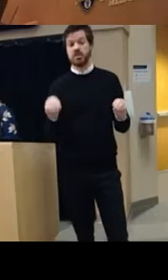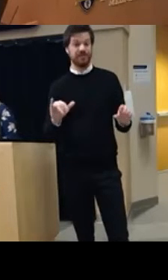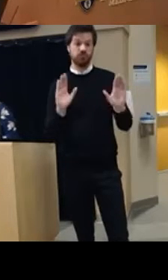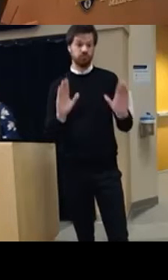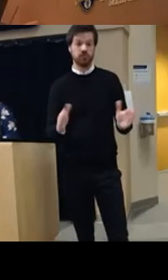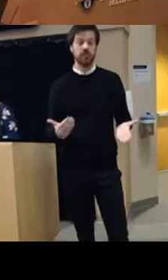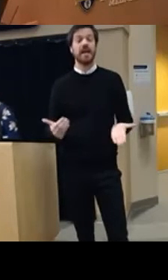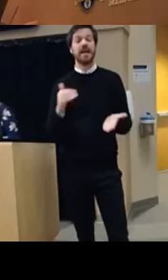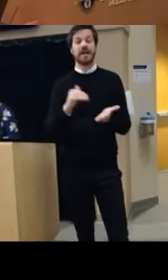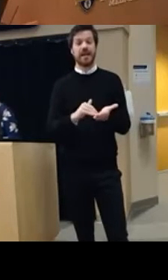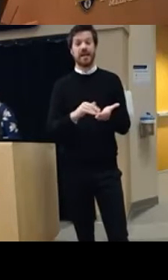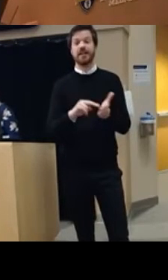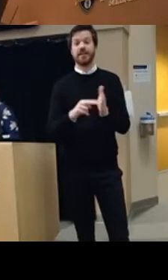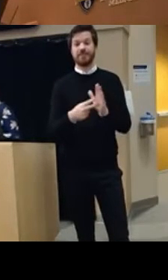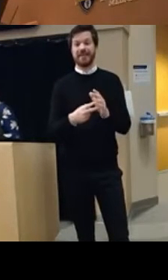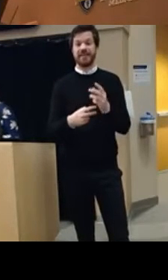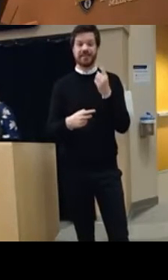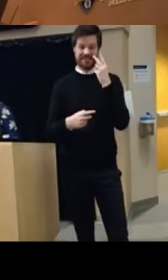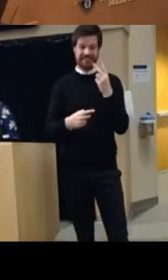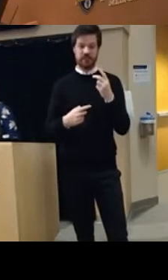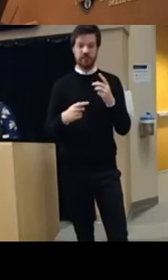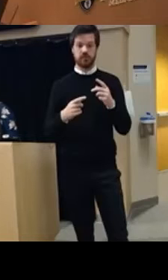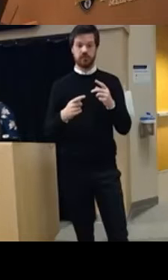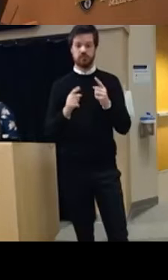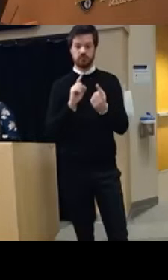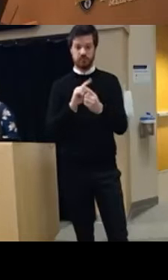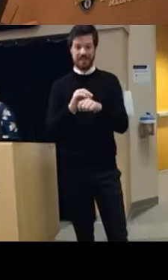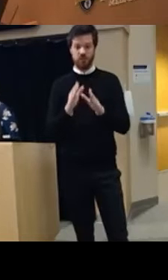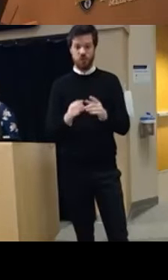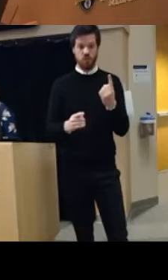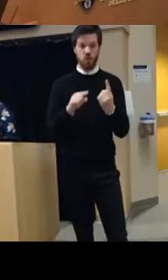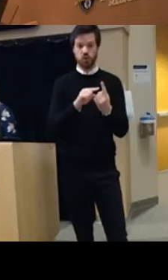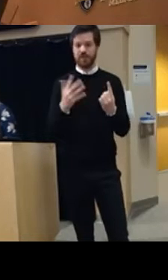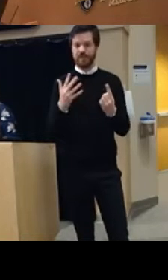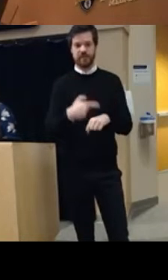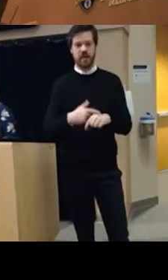this is seeing somebody for one to five times right that's the type of an impact that we're